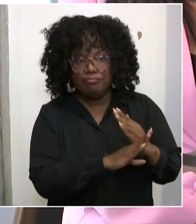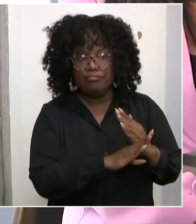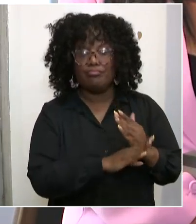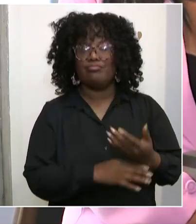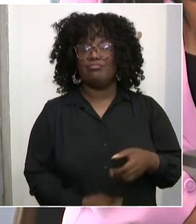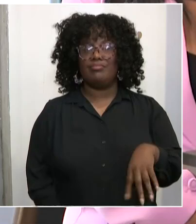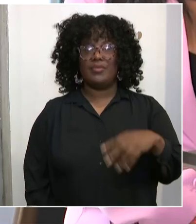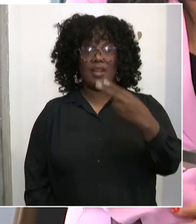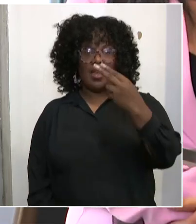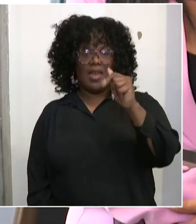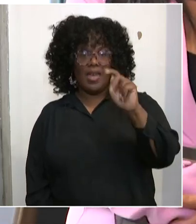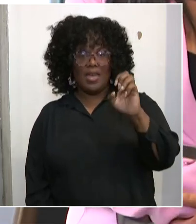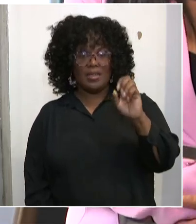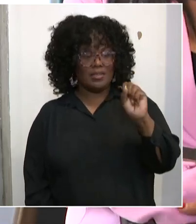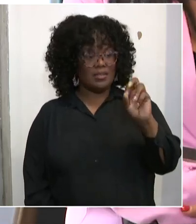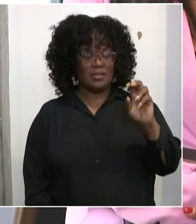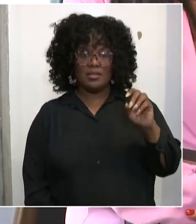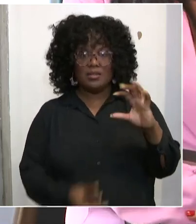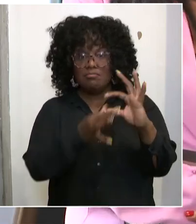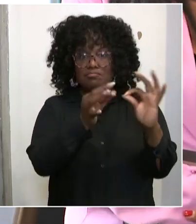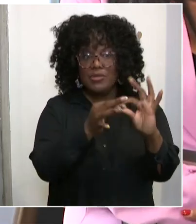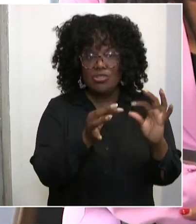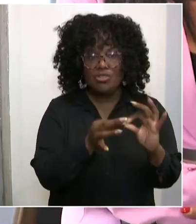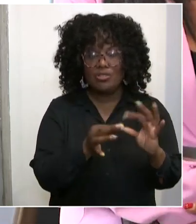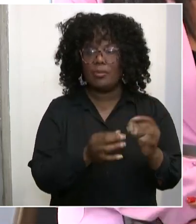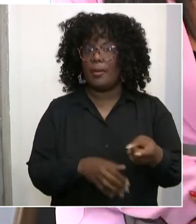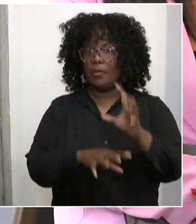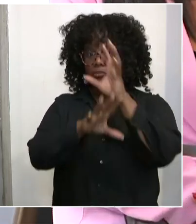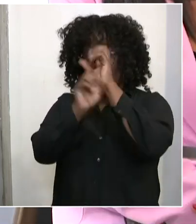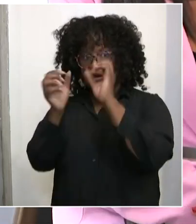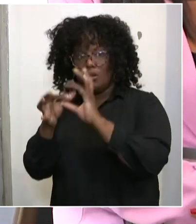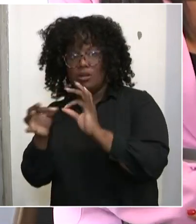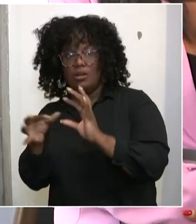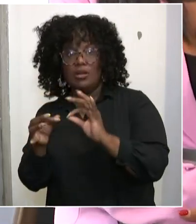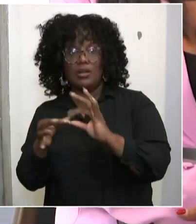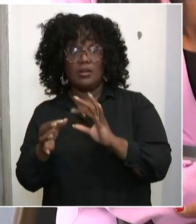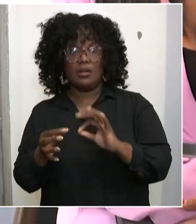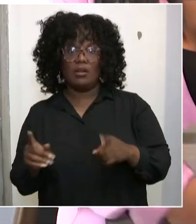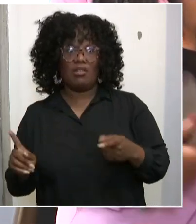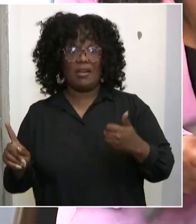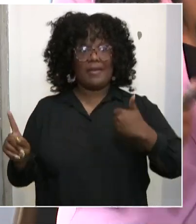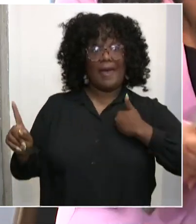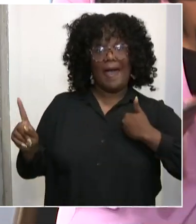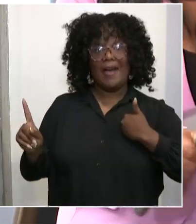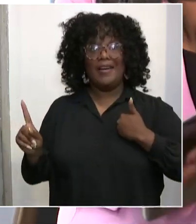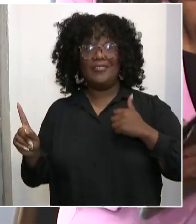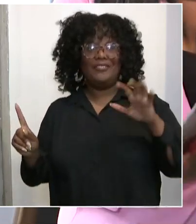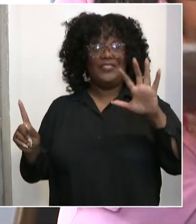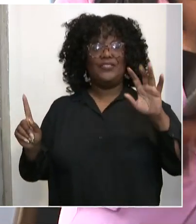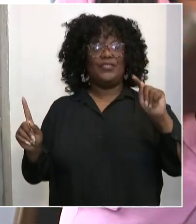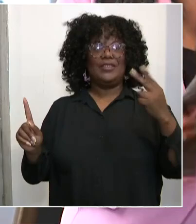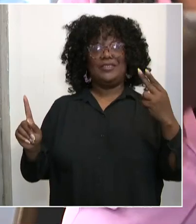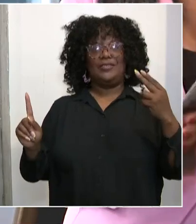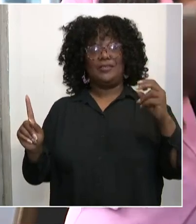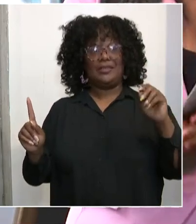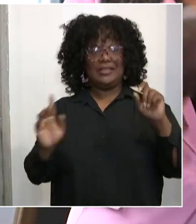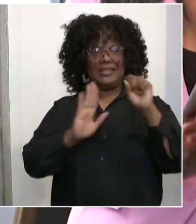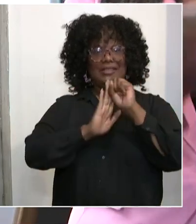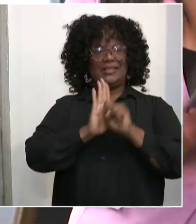make Canada the 51st state like they don't like that. We want to be the 51st state, uh, so we have.